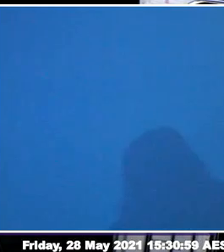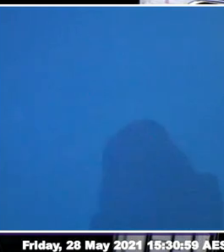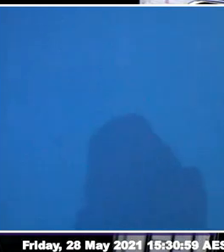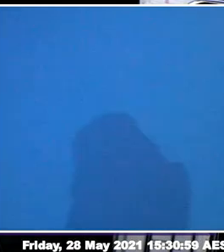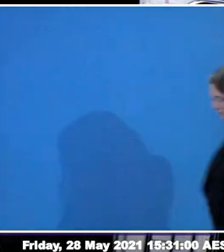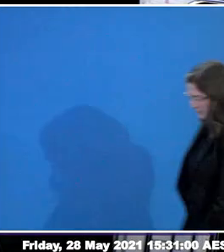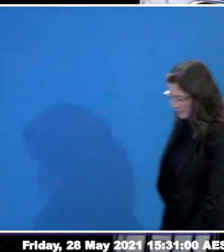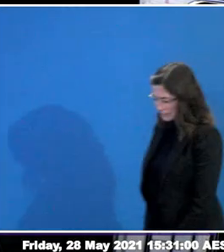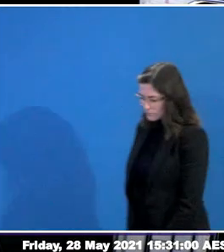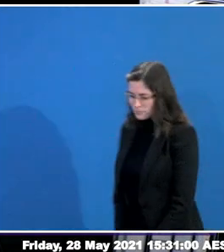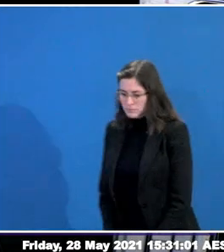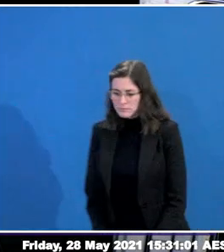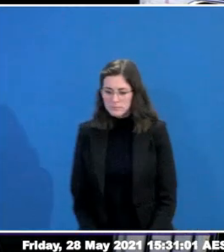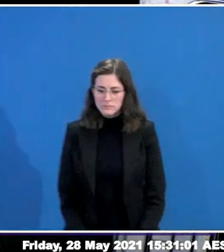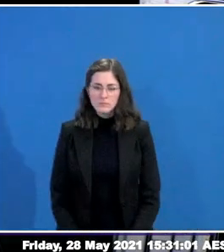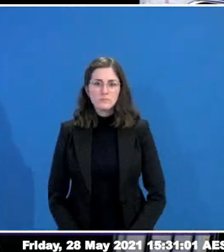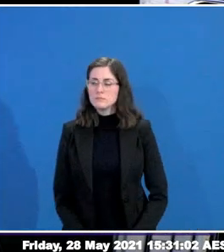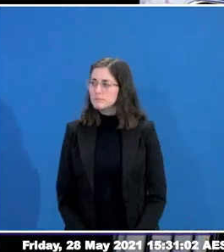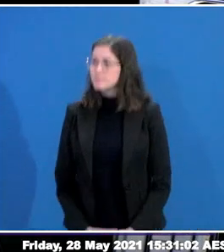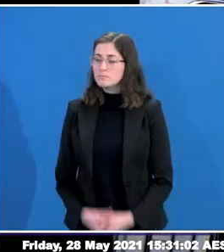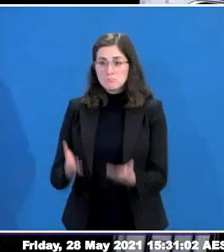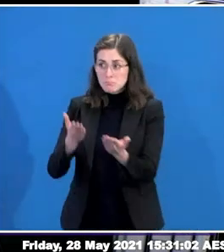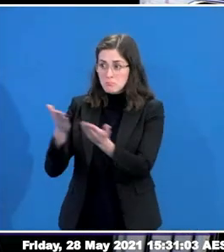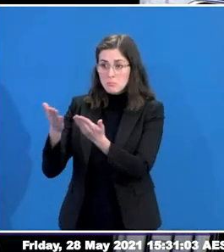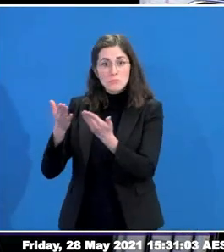Is there any counsel that wishes to say something?